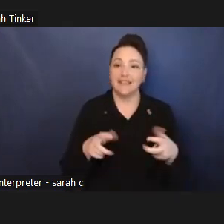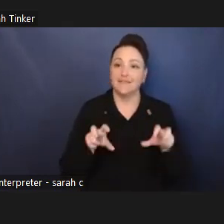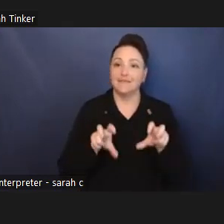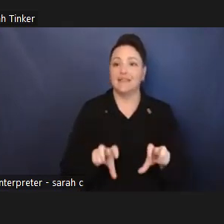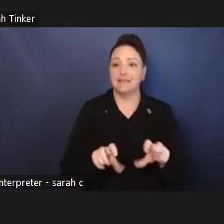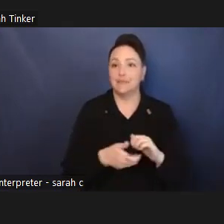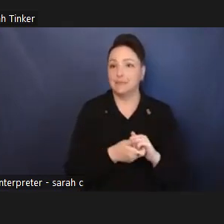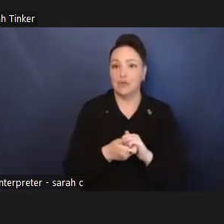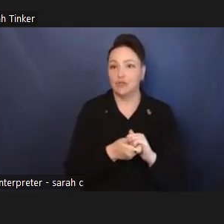I can't hear you.